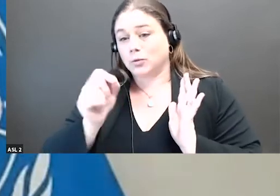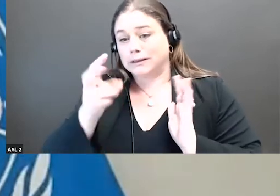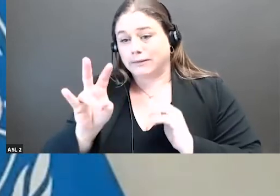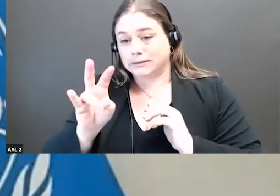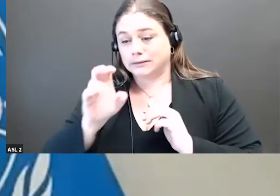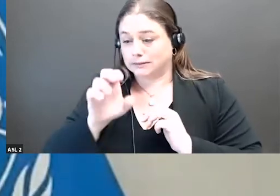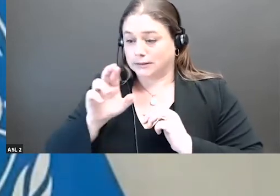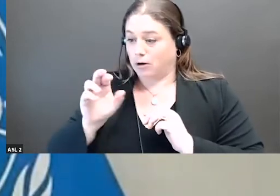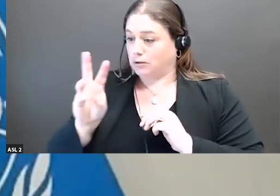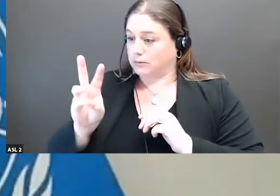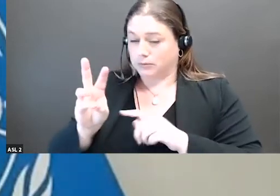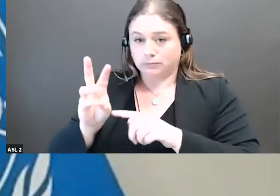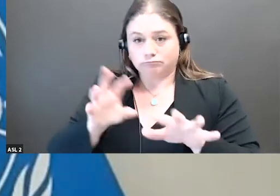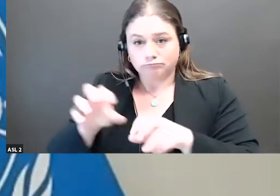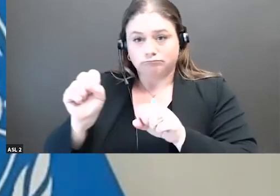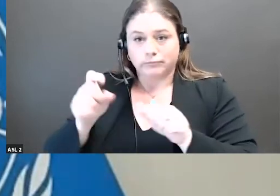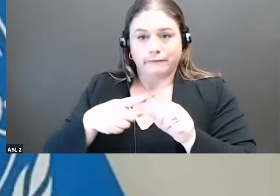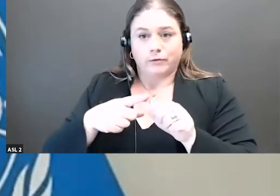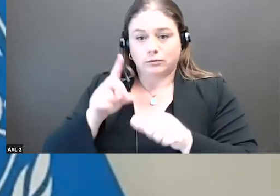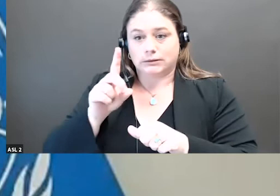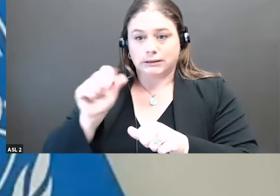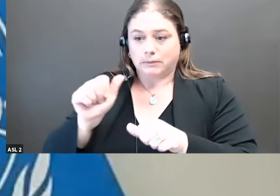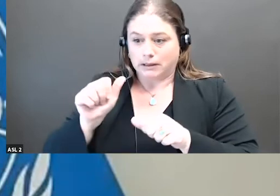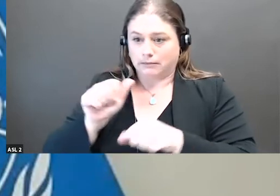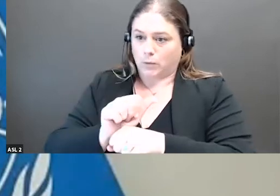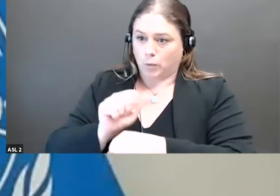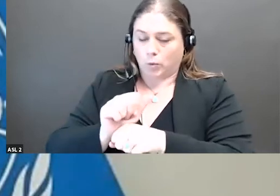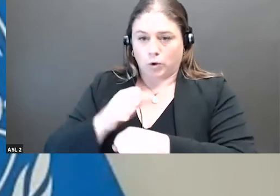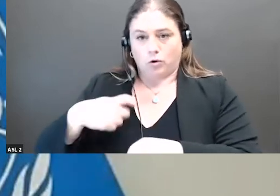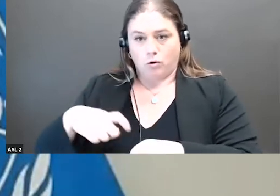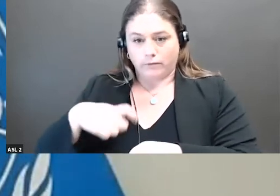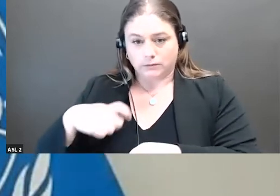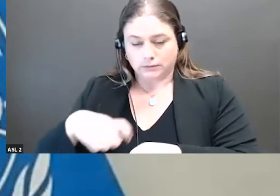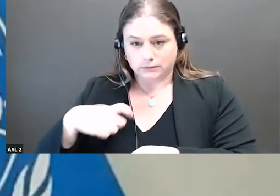disability and work conference. I understand that the UN committee report sparked discussion